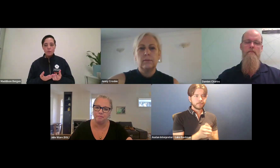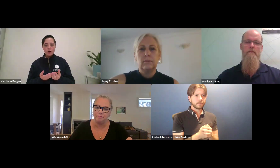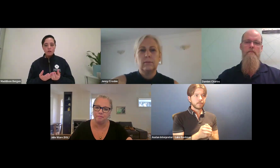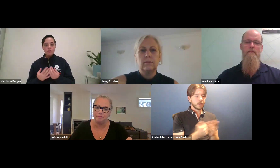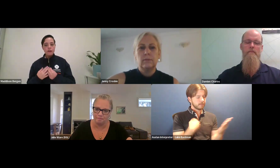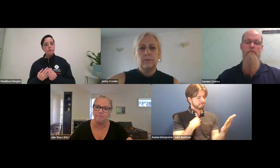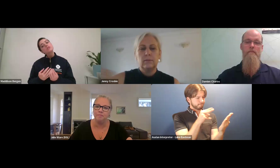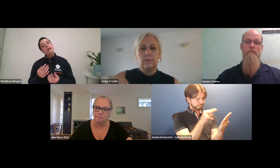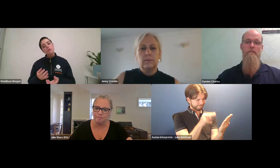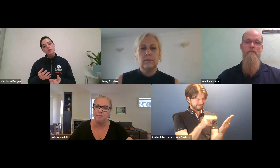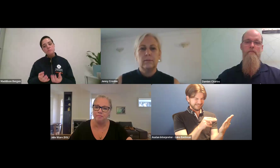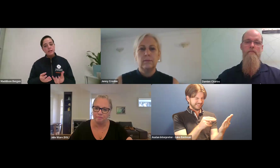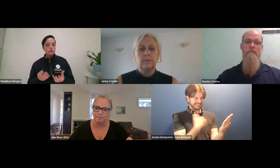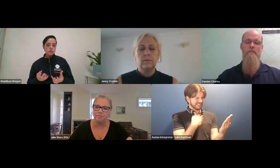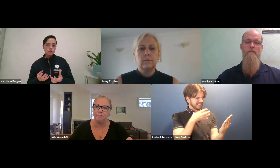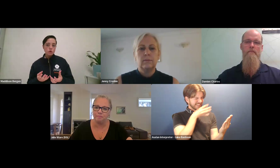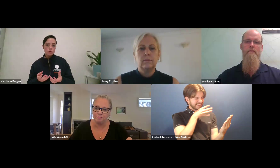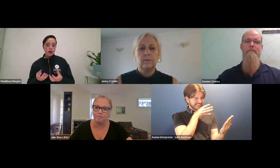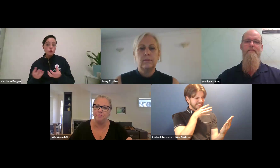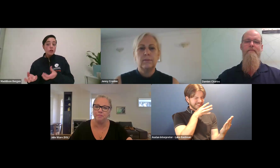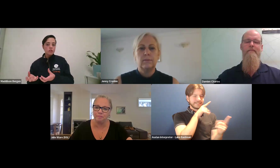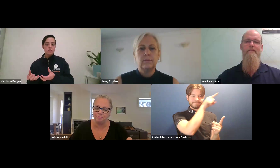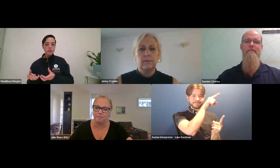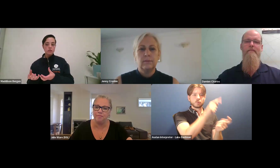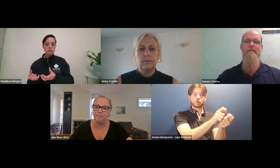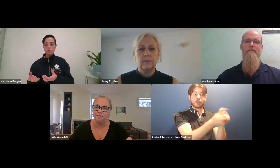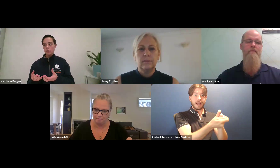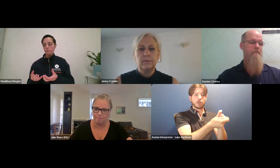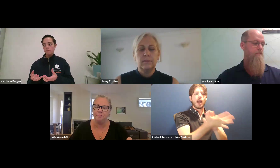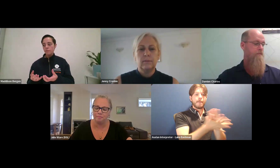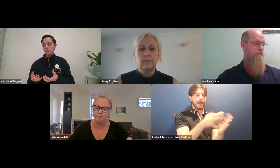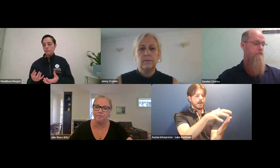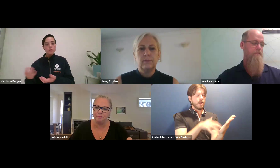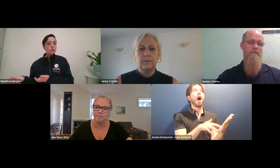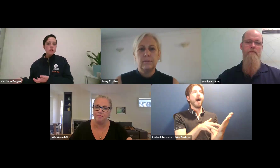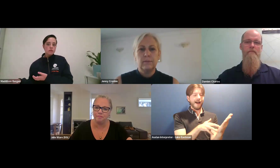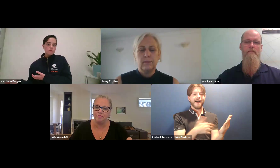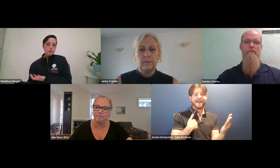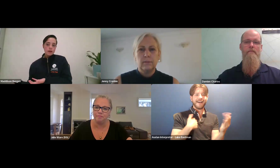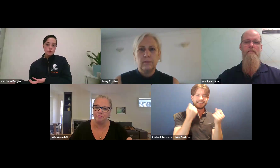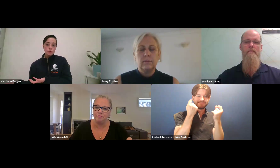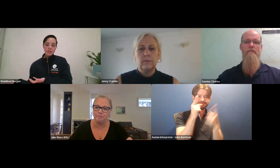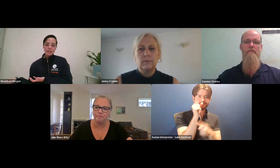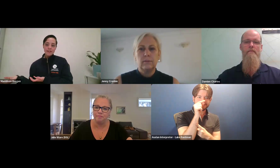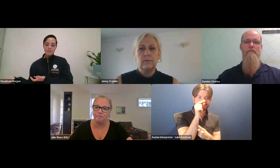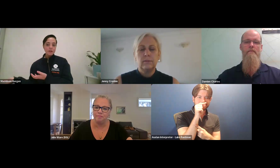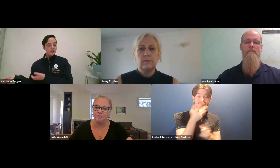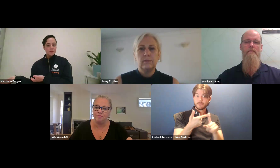very well, they would tailor it to make it so I could understand it. So